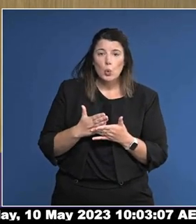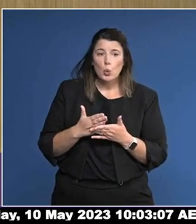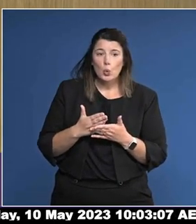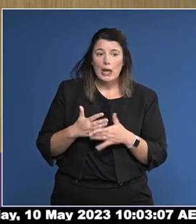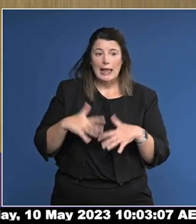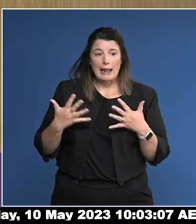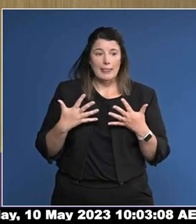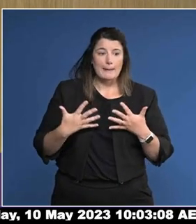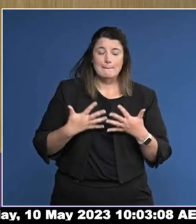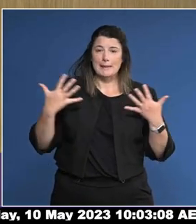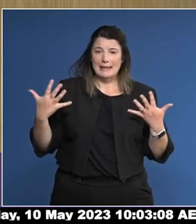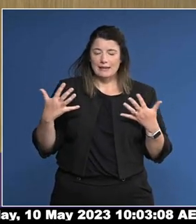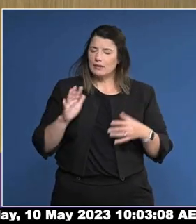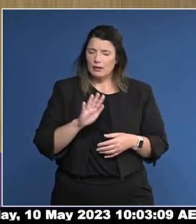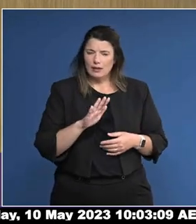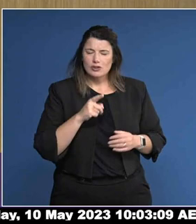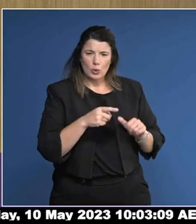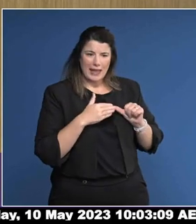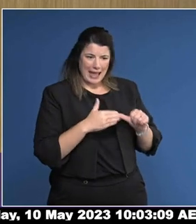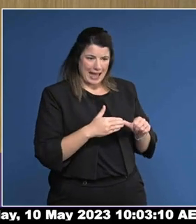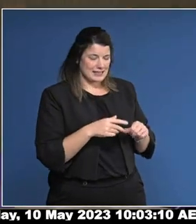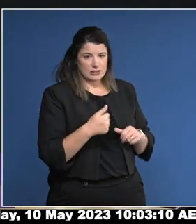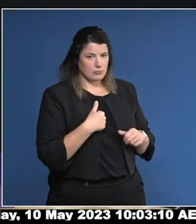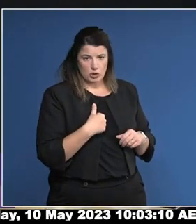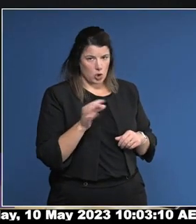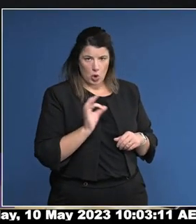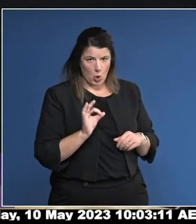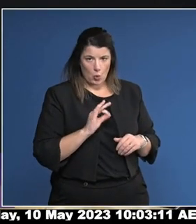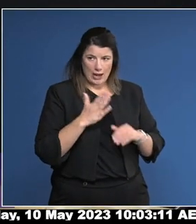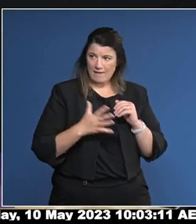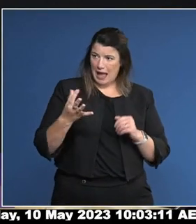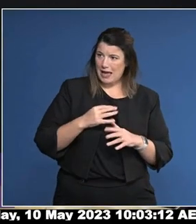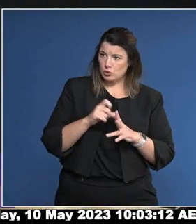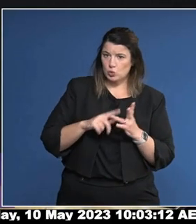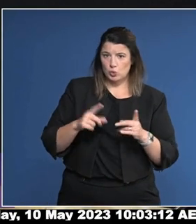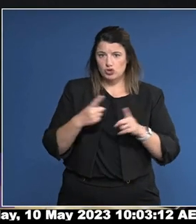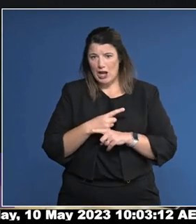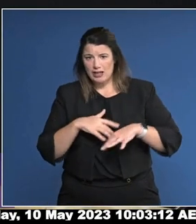So, is the answer to that question, no, you were not asked to do anything? DR CRAWFORD: I will take that on notice.